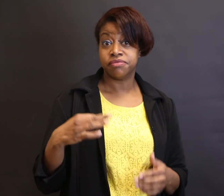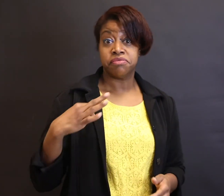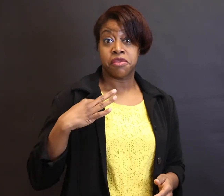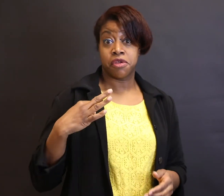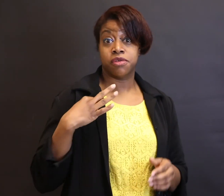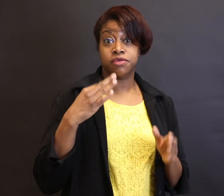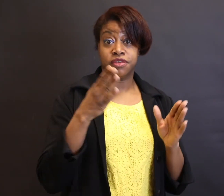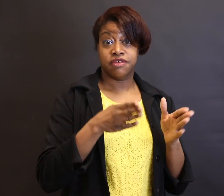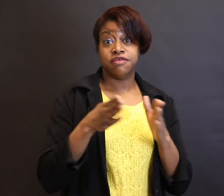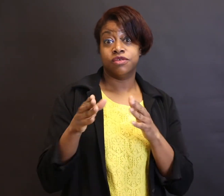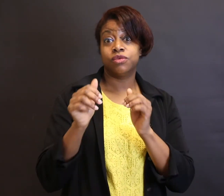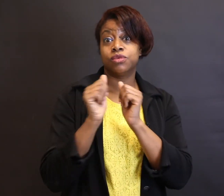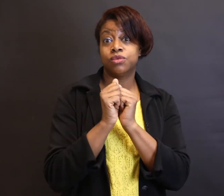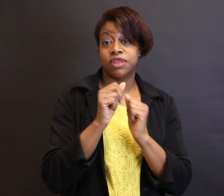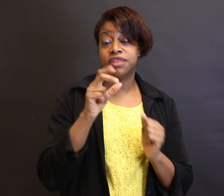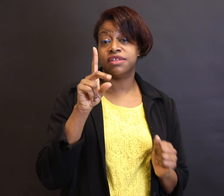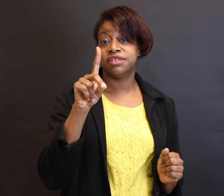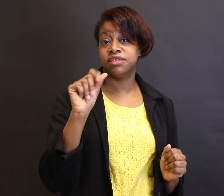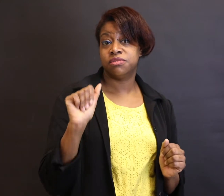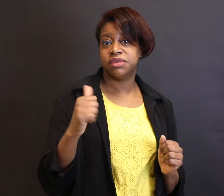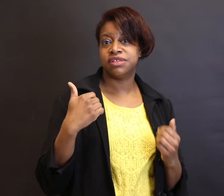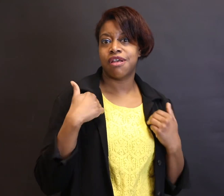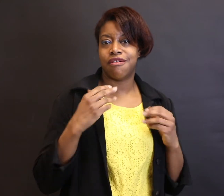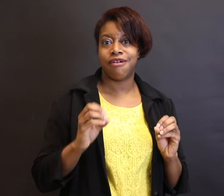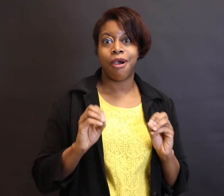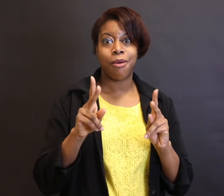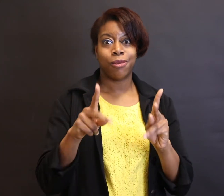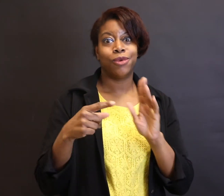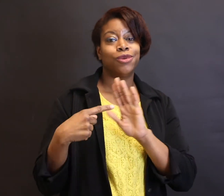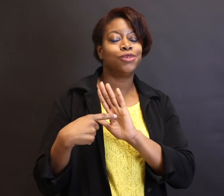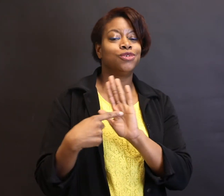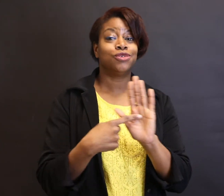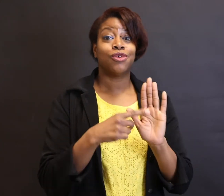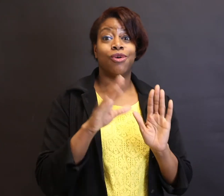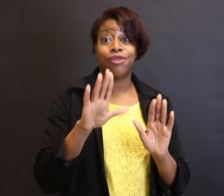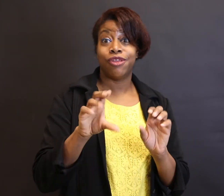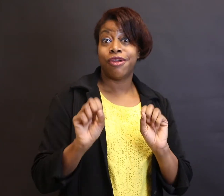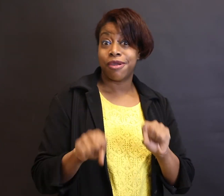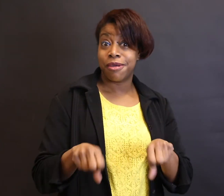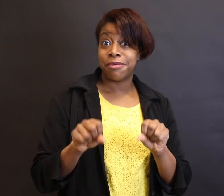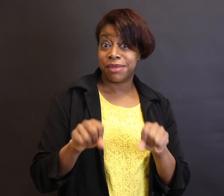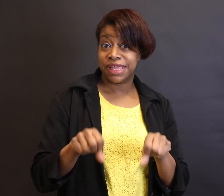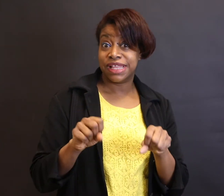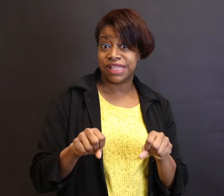allows eligible individuals with disabilities the opportunity to demonstrate their ability to